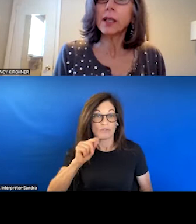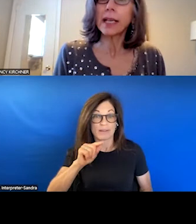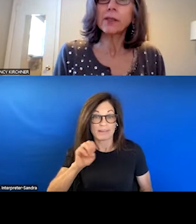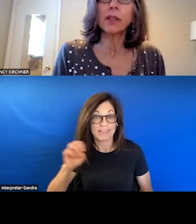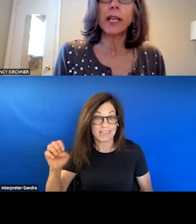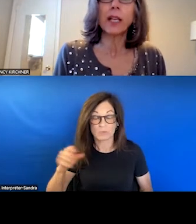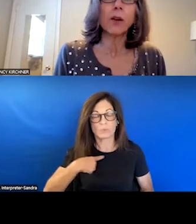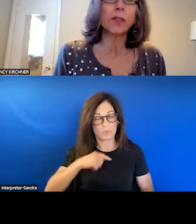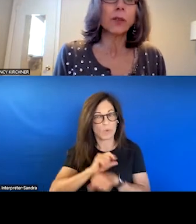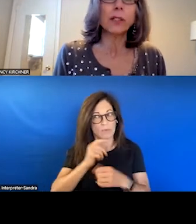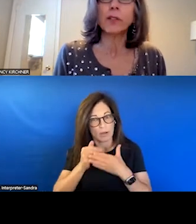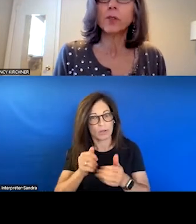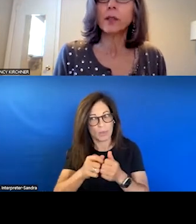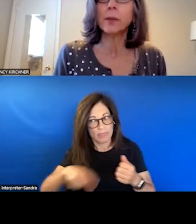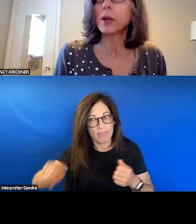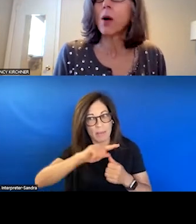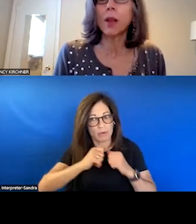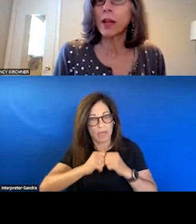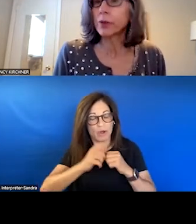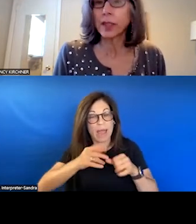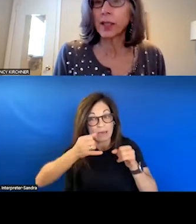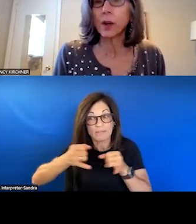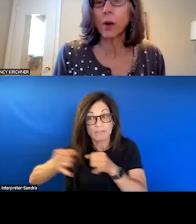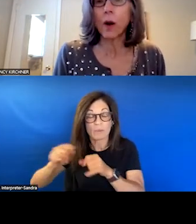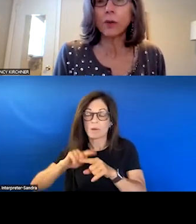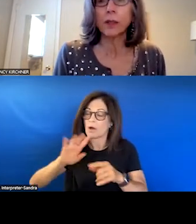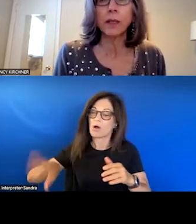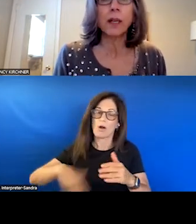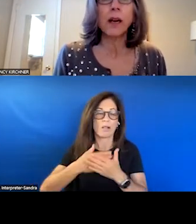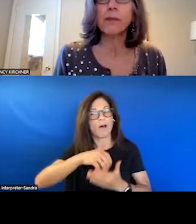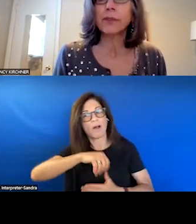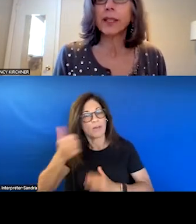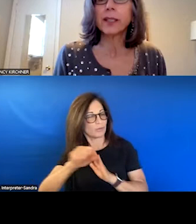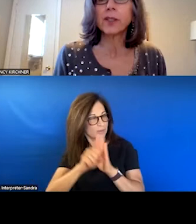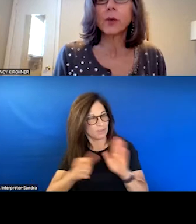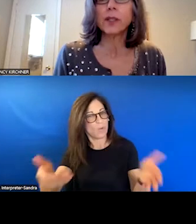COLLECTIVELY. AND, ALSO INDIVIDUALLY. BUT, BUT ALL OTHER STATES ARE WELCOME. FOR THIS SO WE